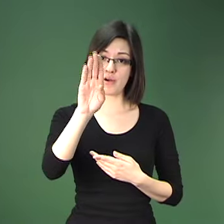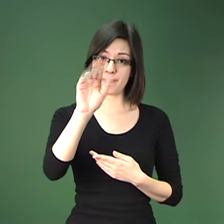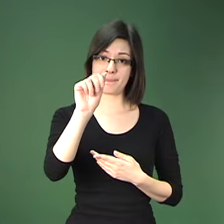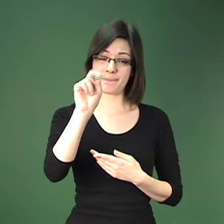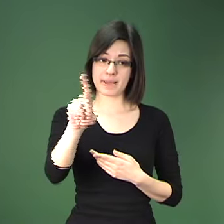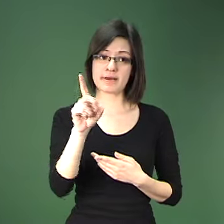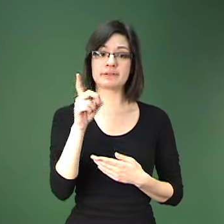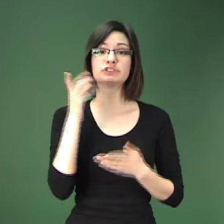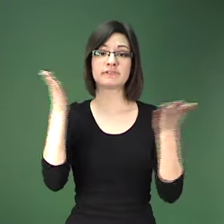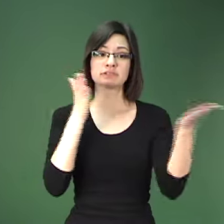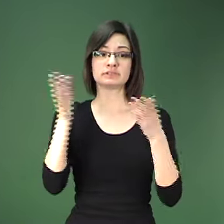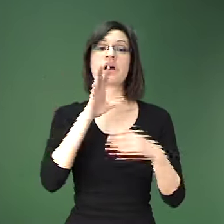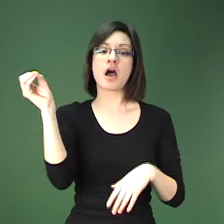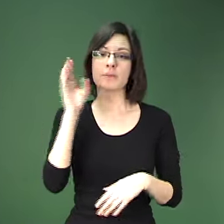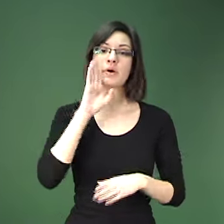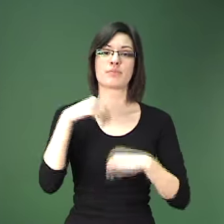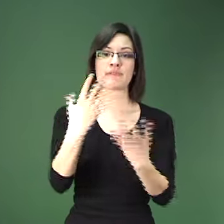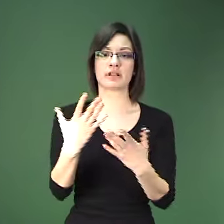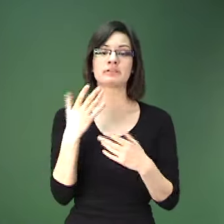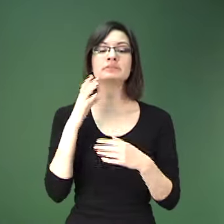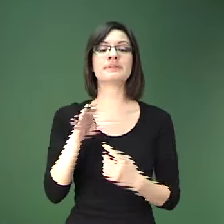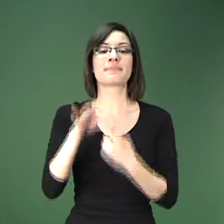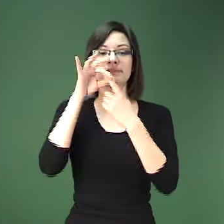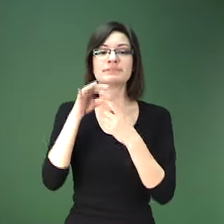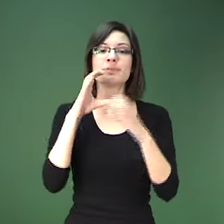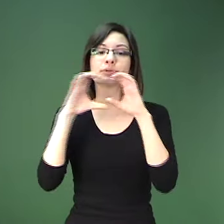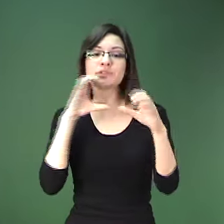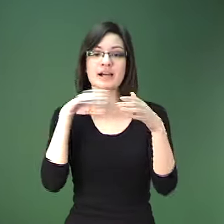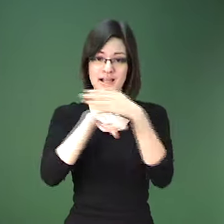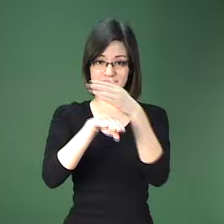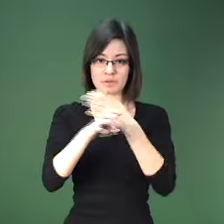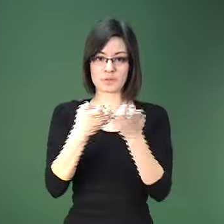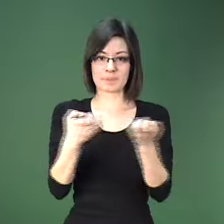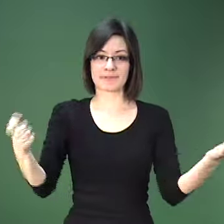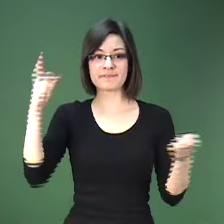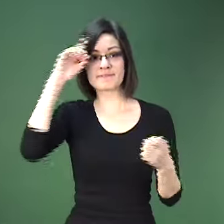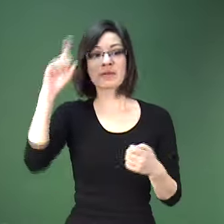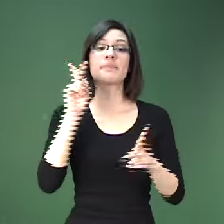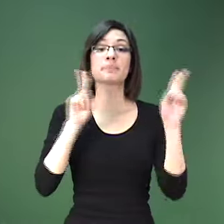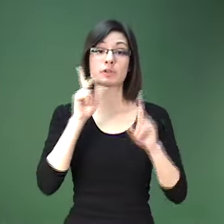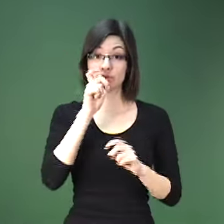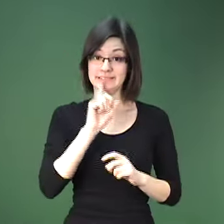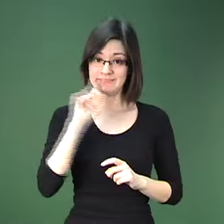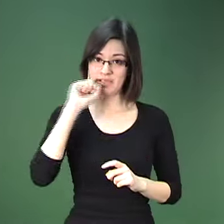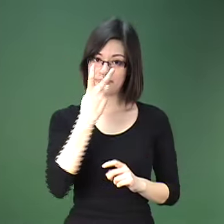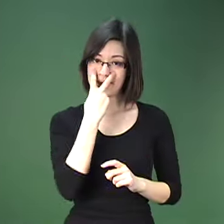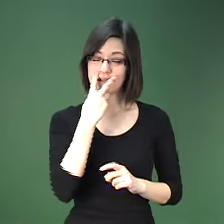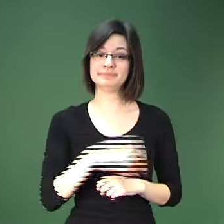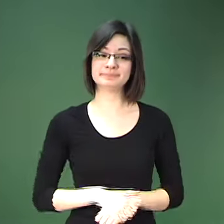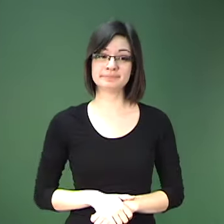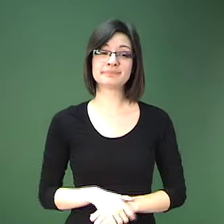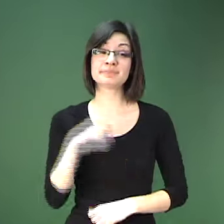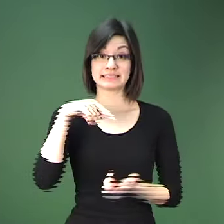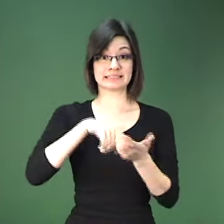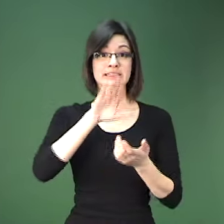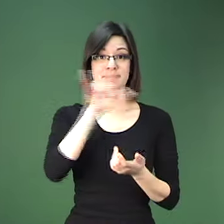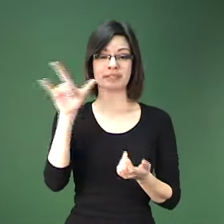for broadband service and will provide special communication access equipment for people who are deaf-blind.